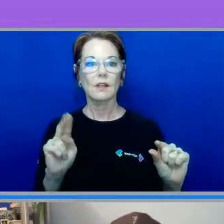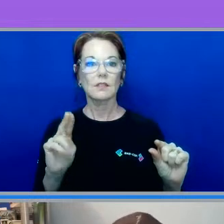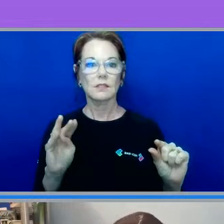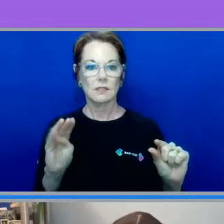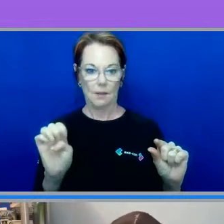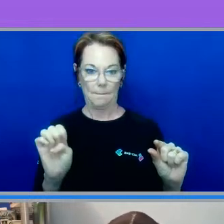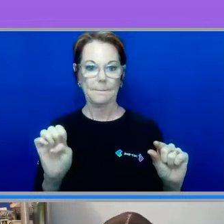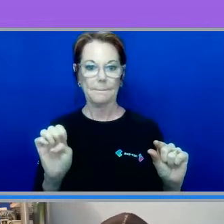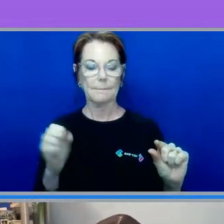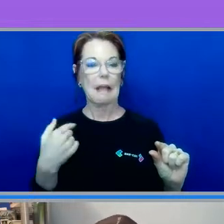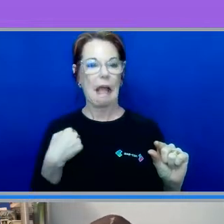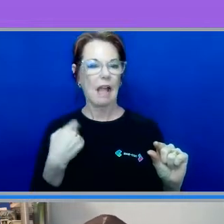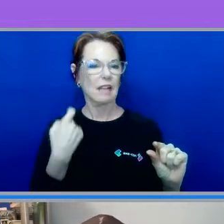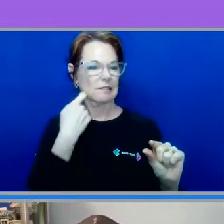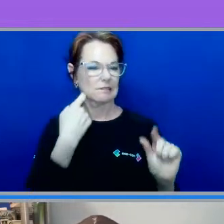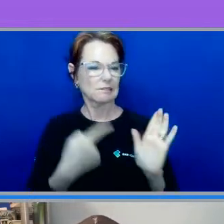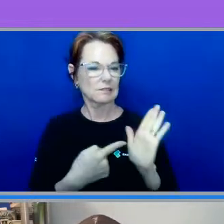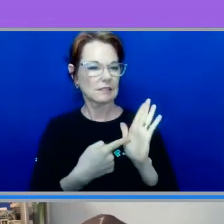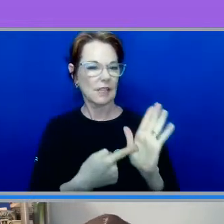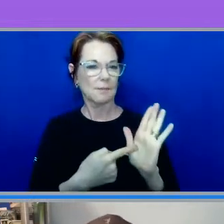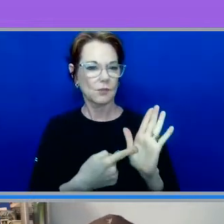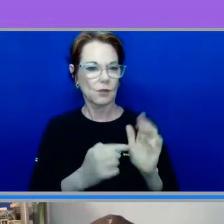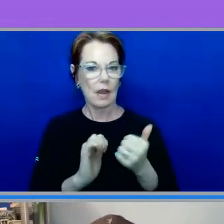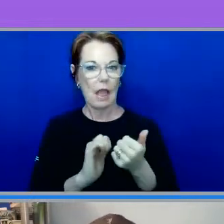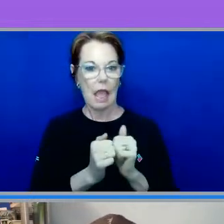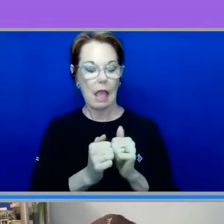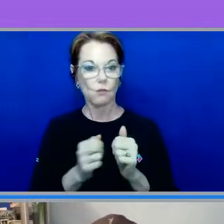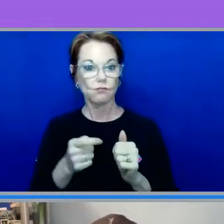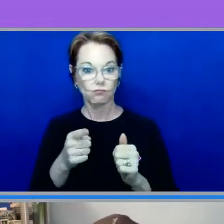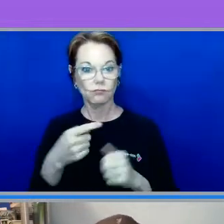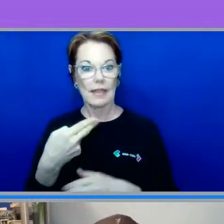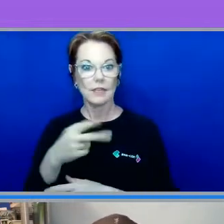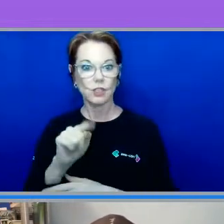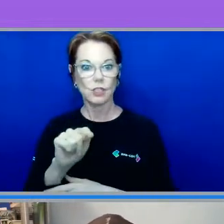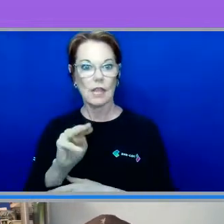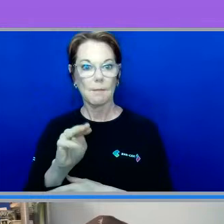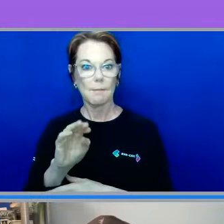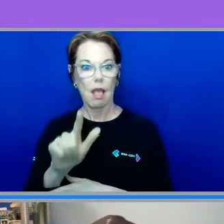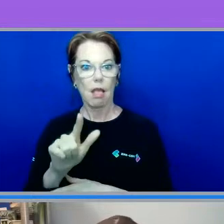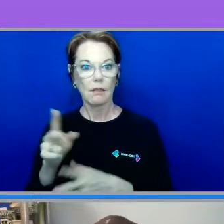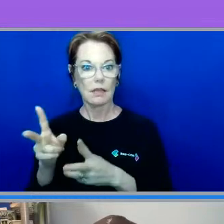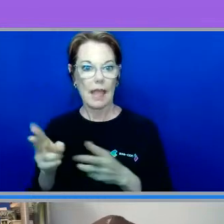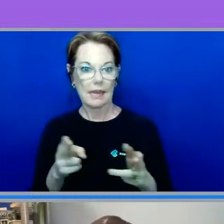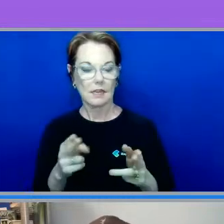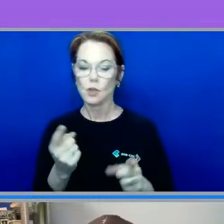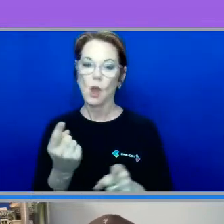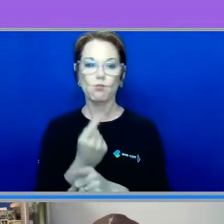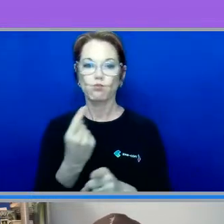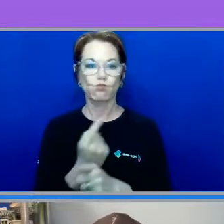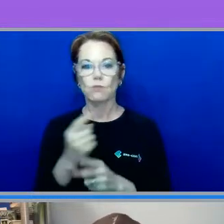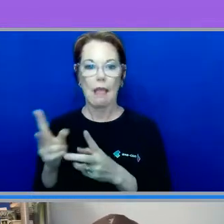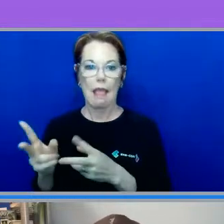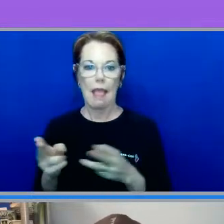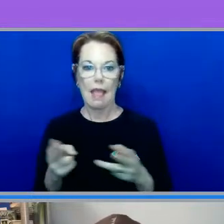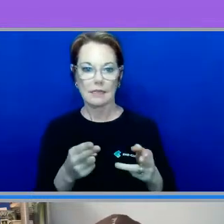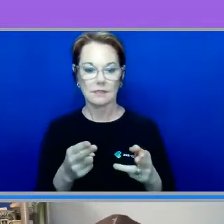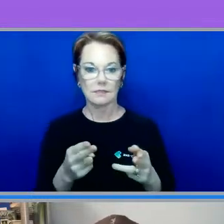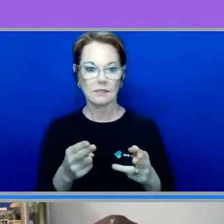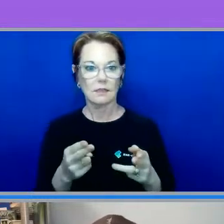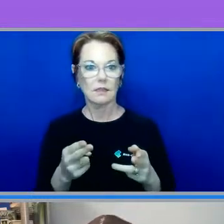components. So I've just demonstrated how you can edit HTML. Right. Just regular old